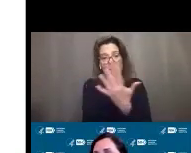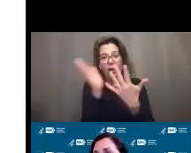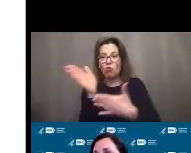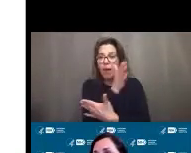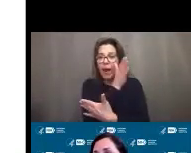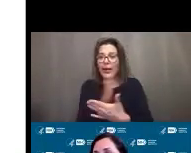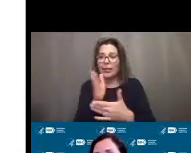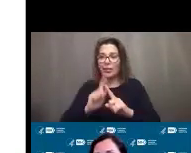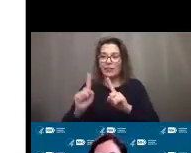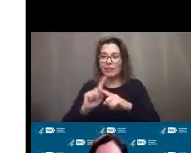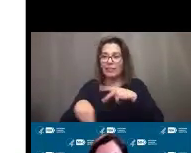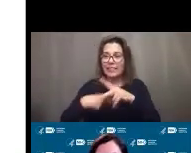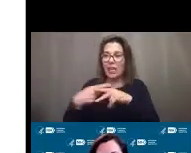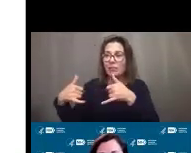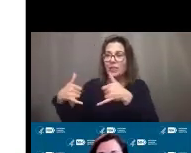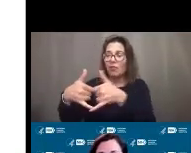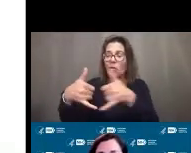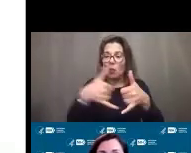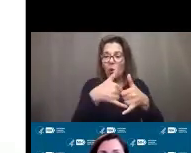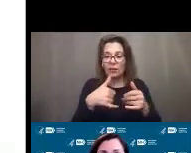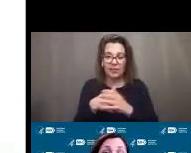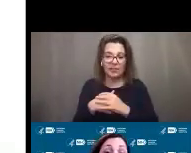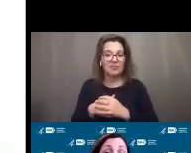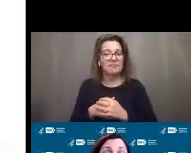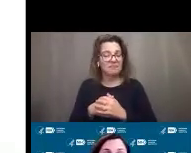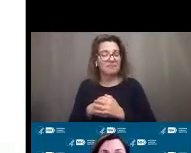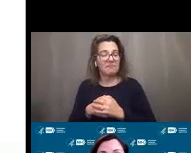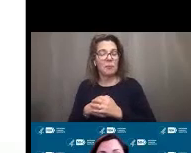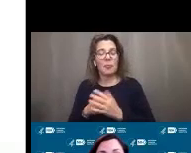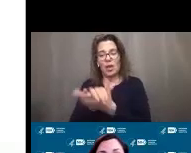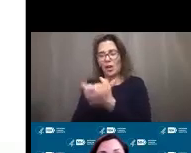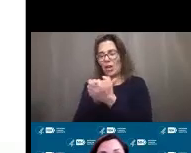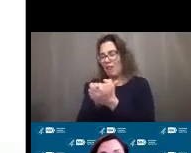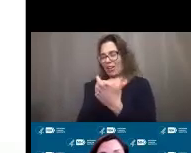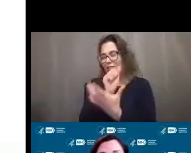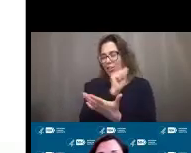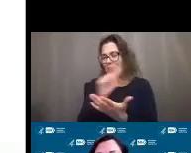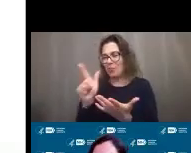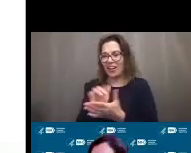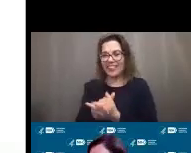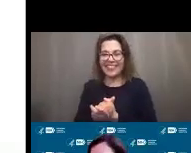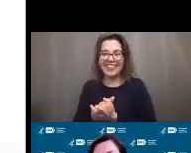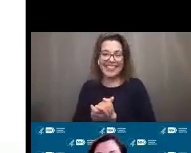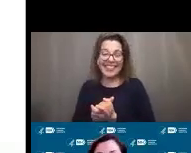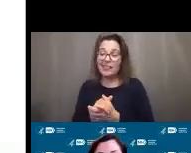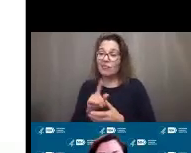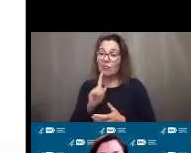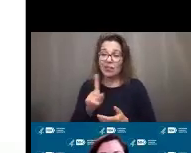except for maybe some of the undergrads. Perhaps you do have some research mentors,